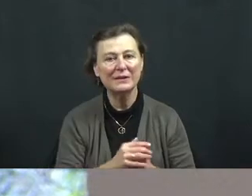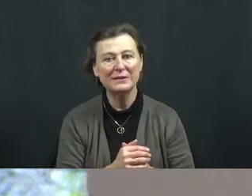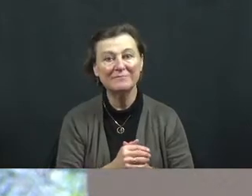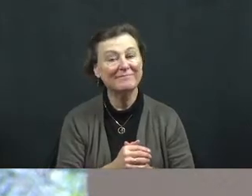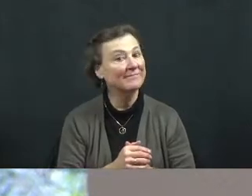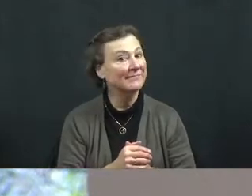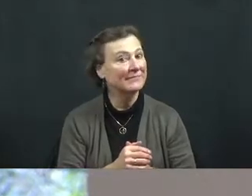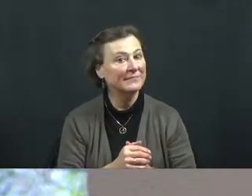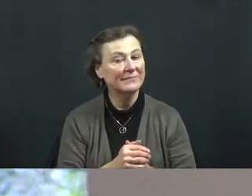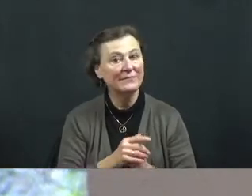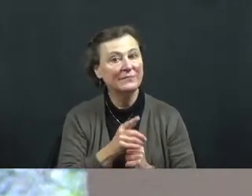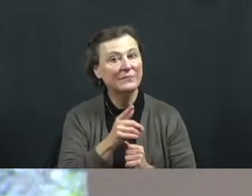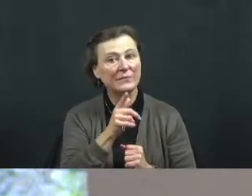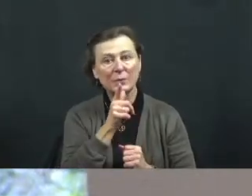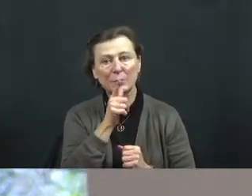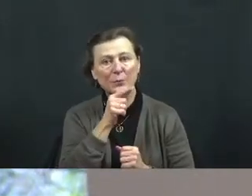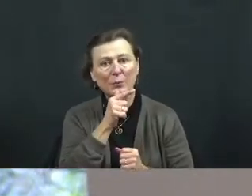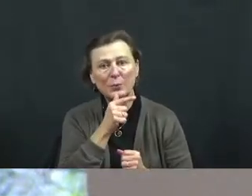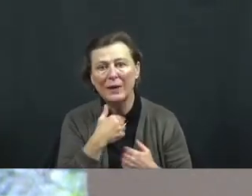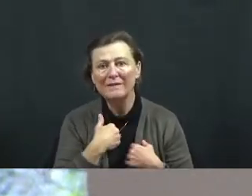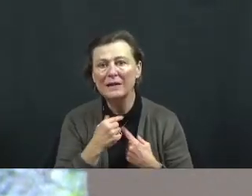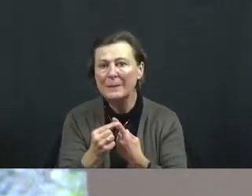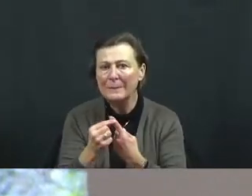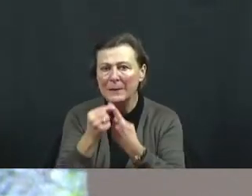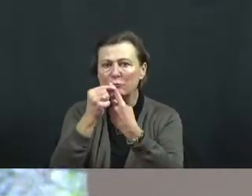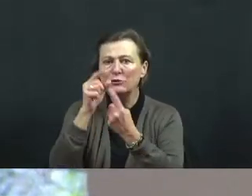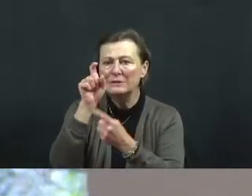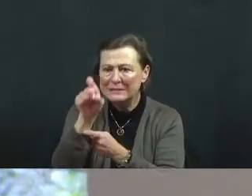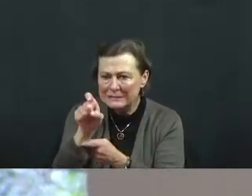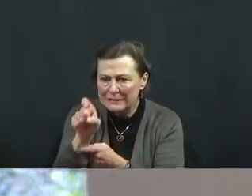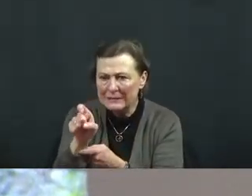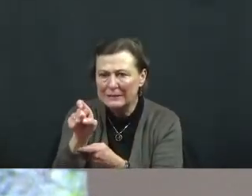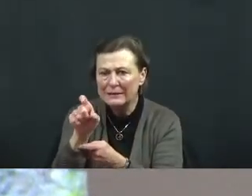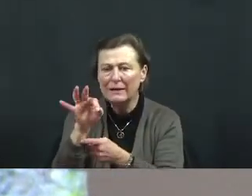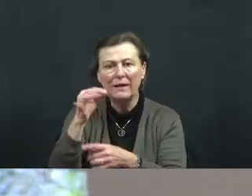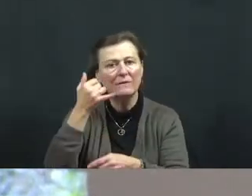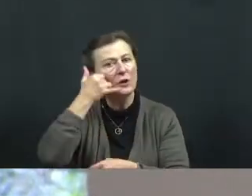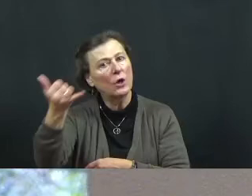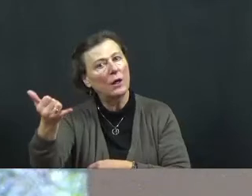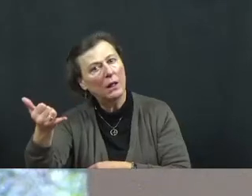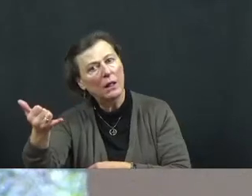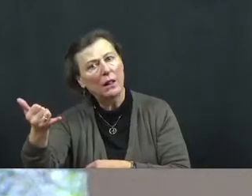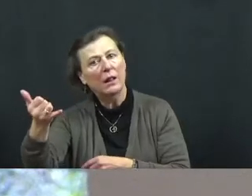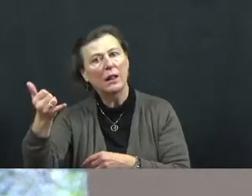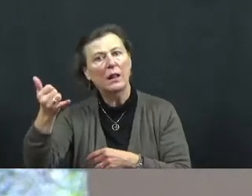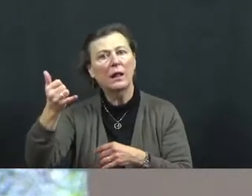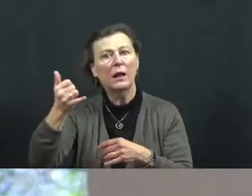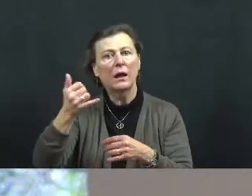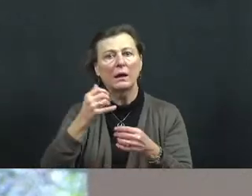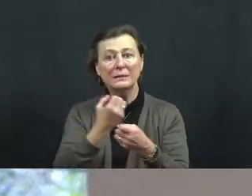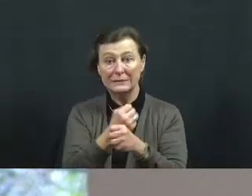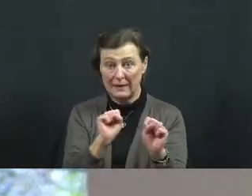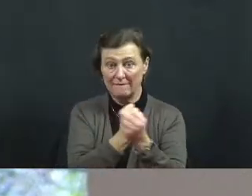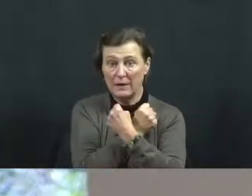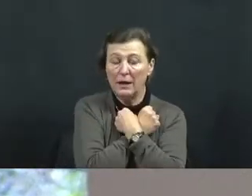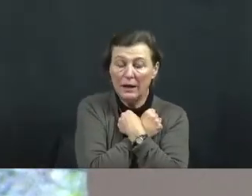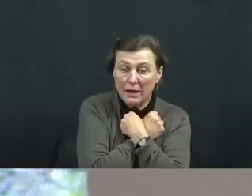Who was in special need of a call? A safe hug?